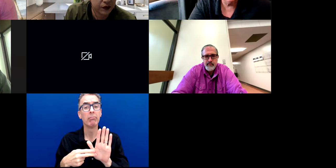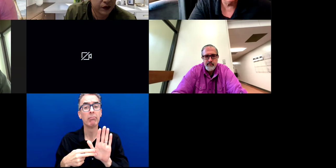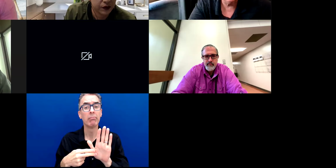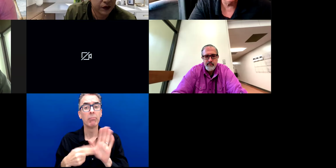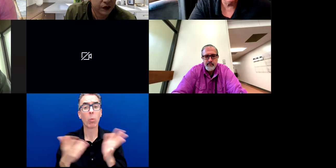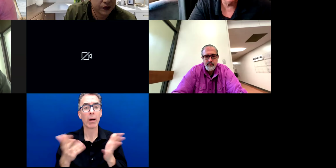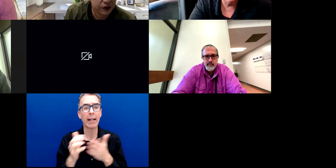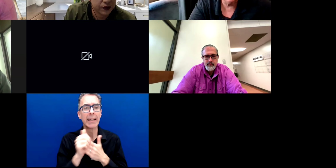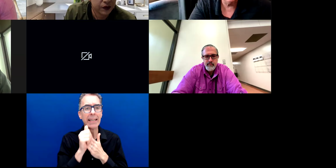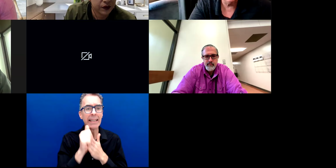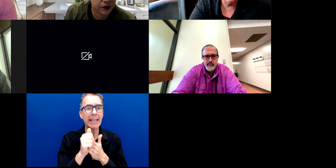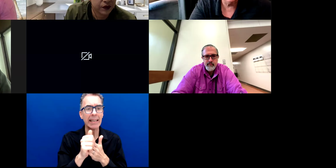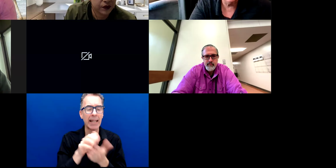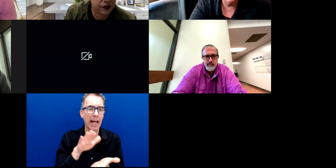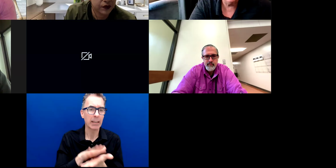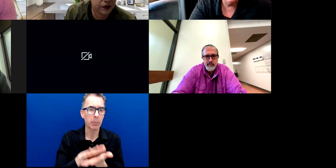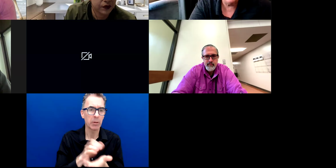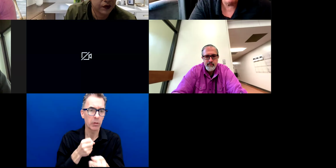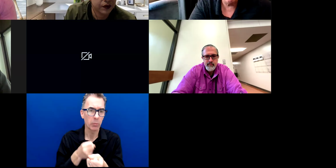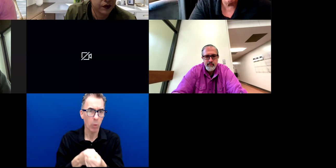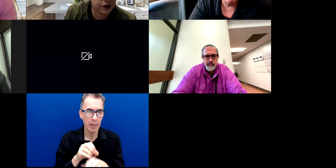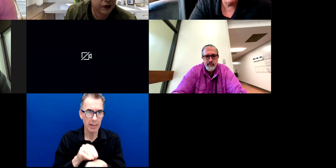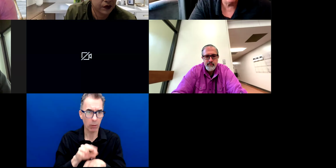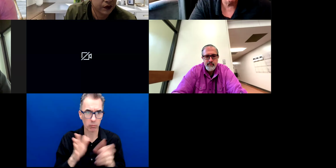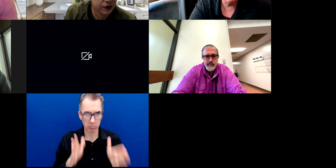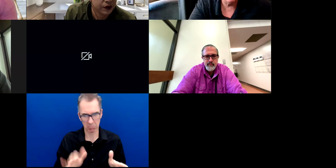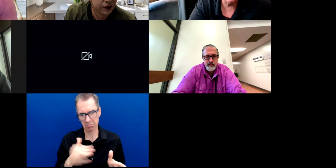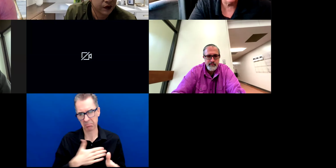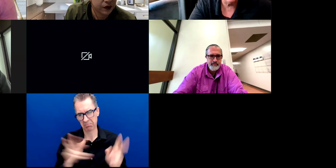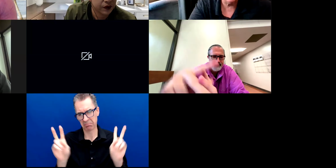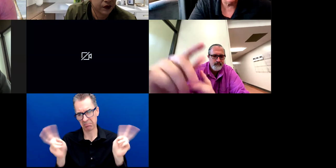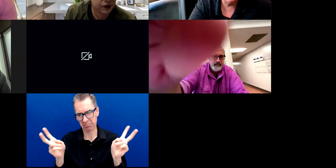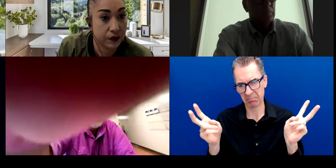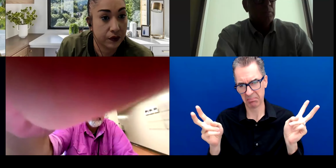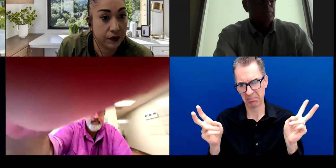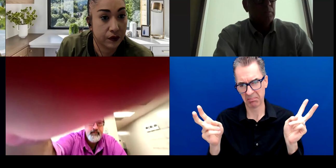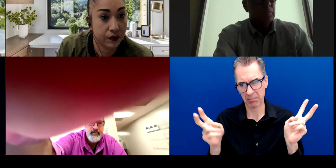academic support counselor. It's not a technical lead.